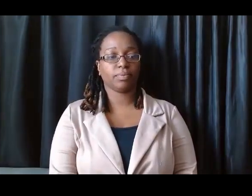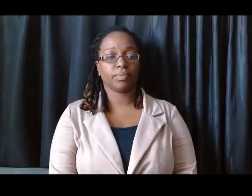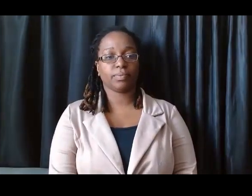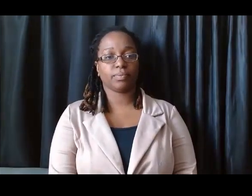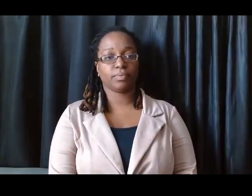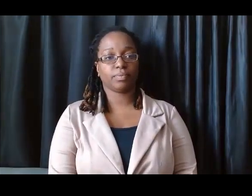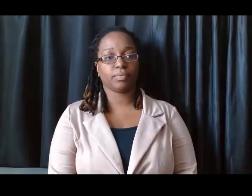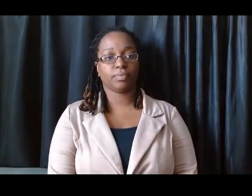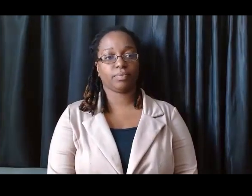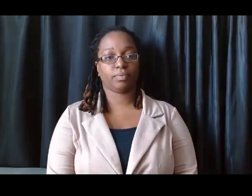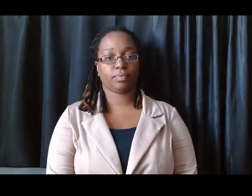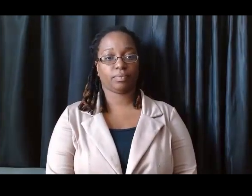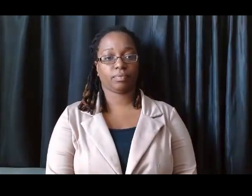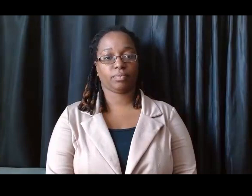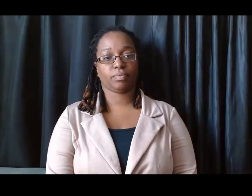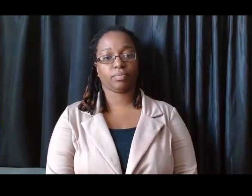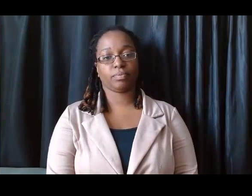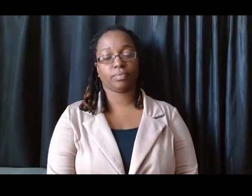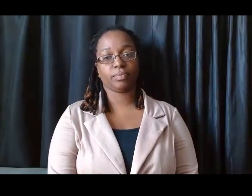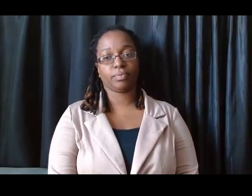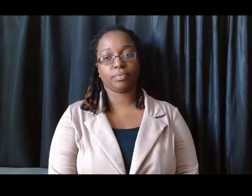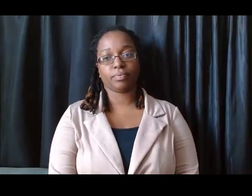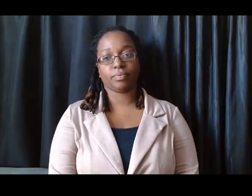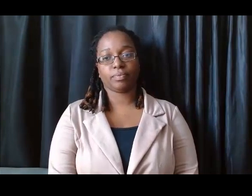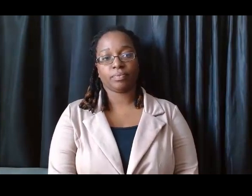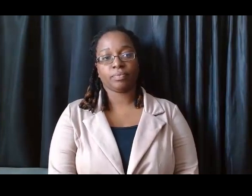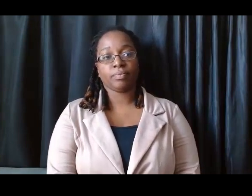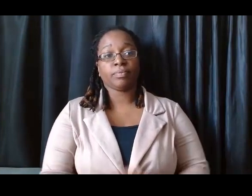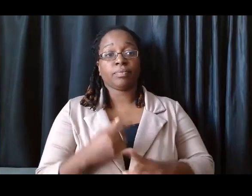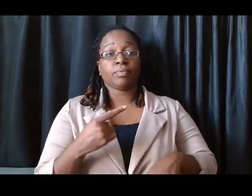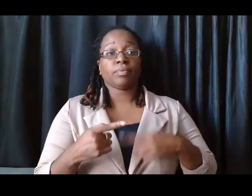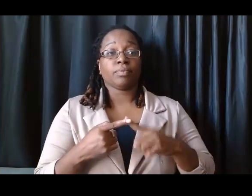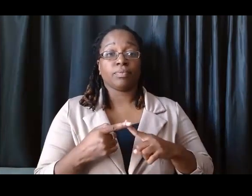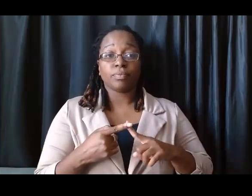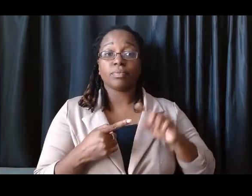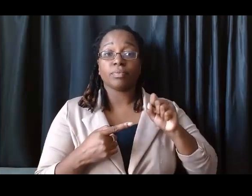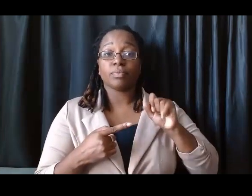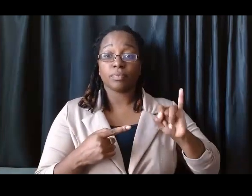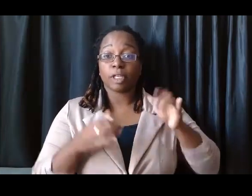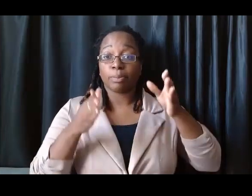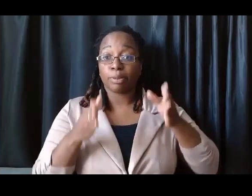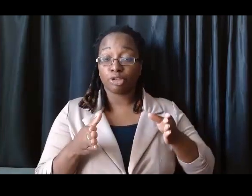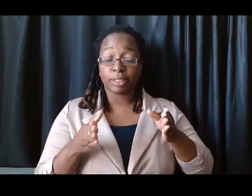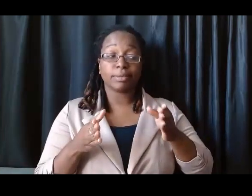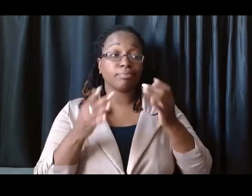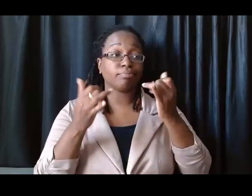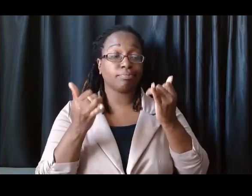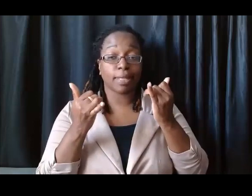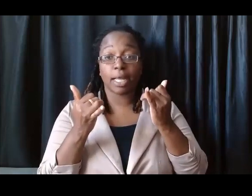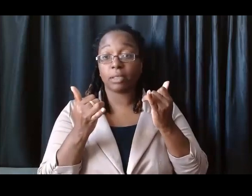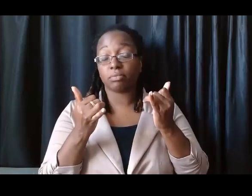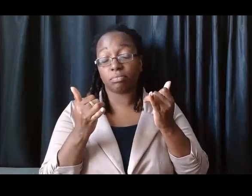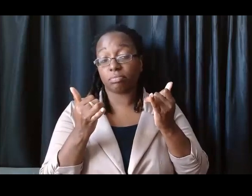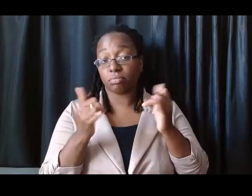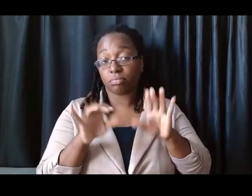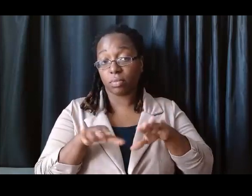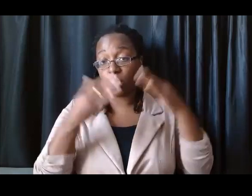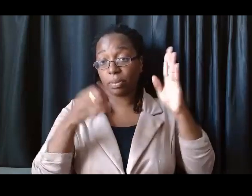All right. So when an SSI beneficiary opens their business, as I have established, social security